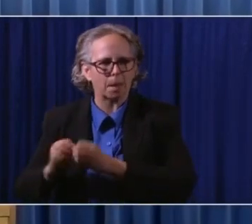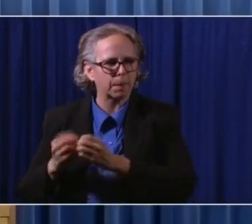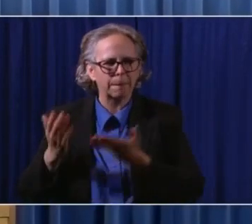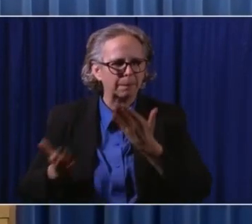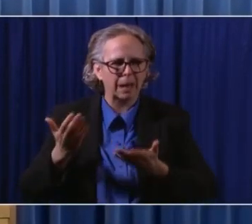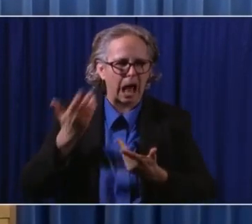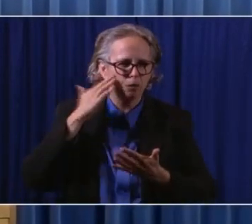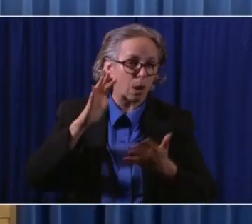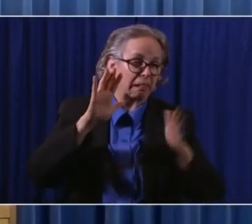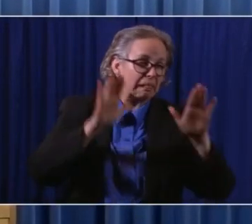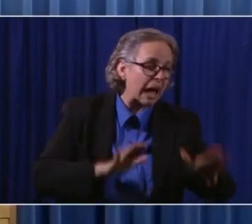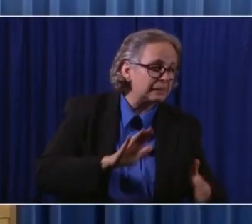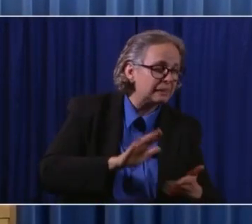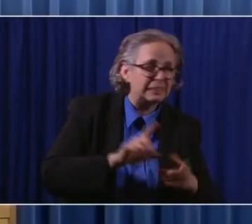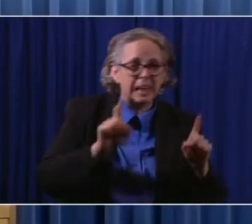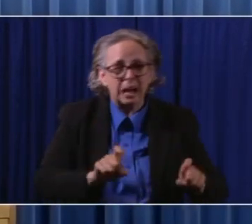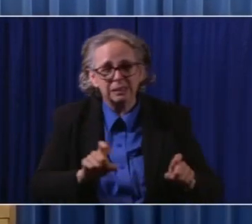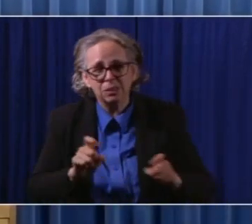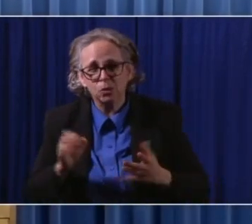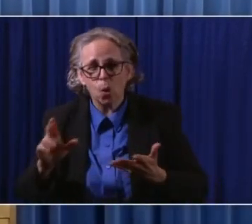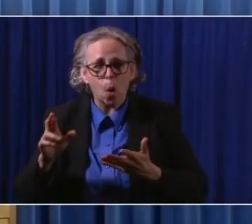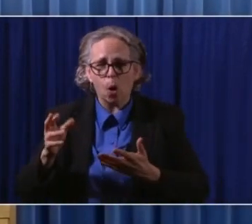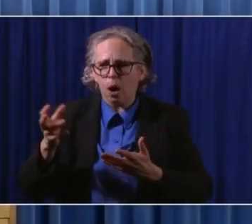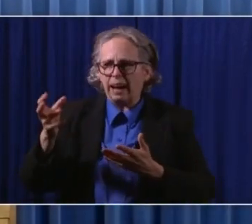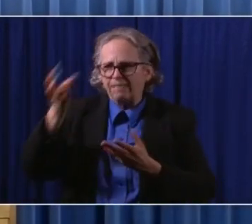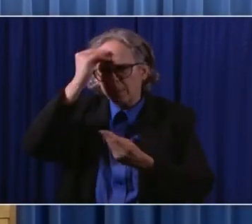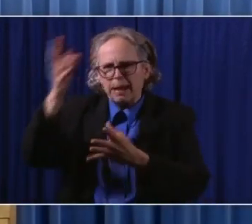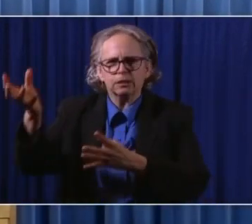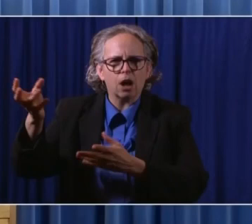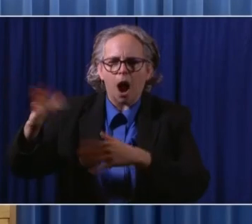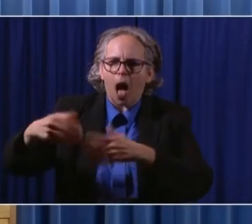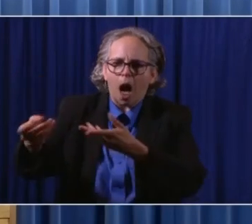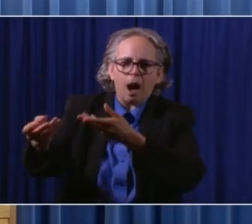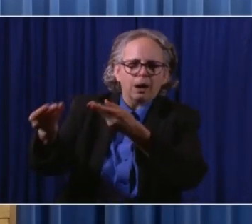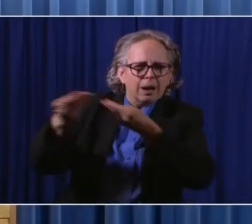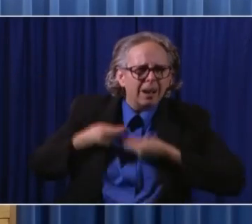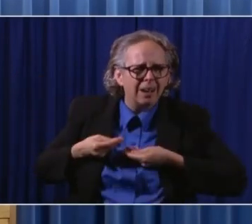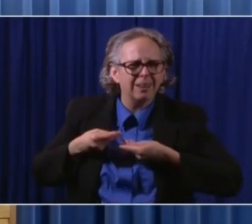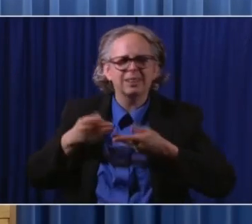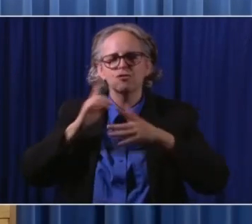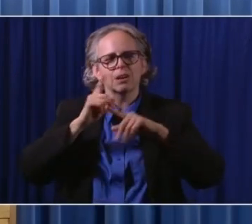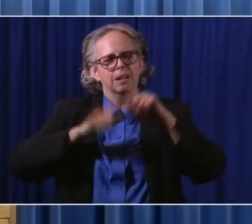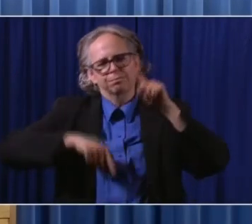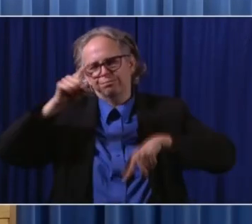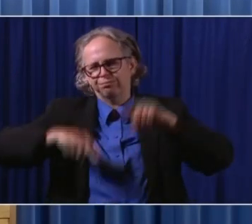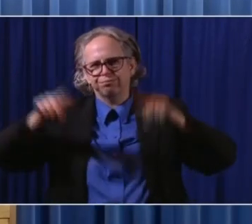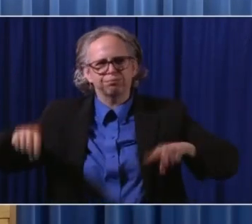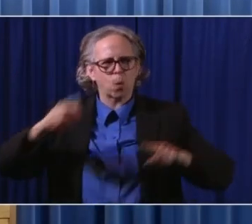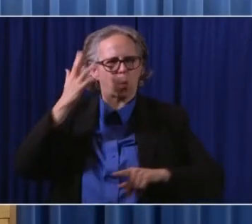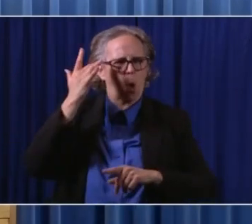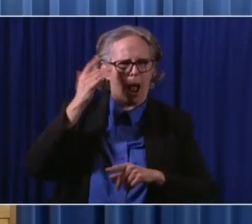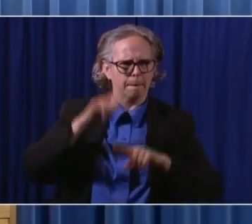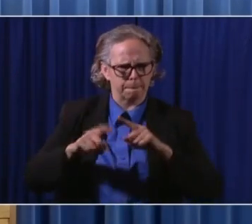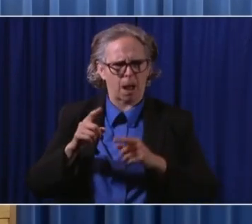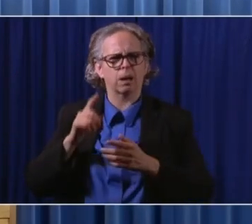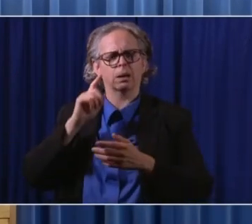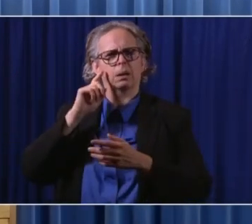WE ARE SEEING FOR WHATEVER REASON IMPORTING THAT ON THE WEEKENDS THE POSITIVITY NUMBER IS JUST LESS.